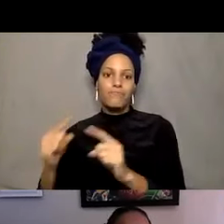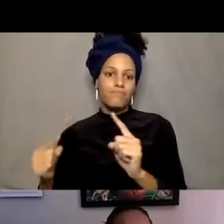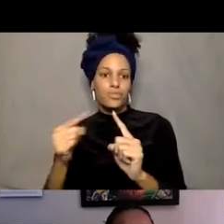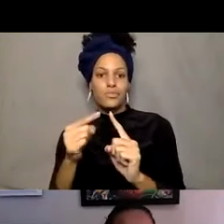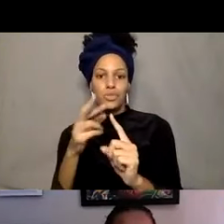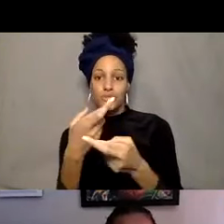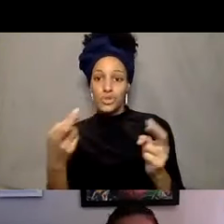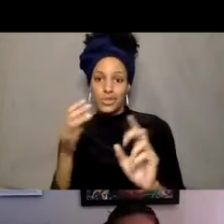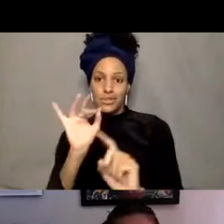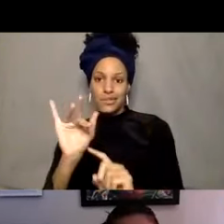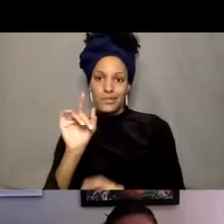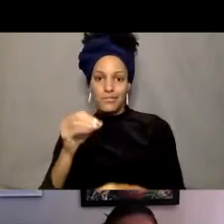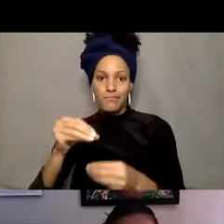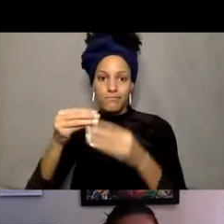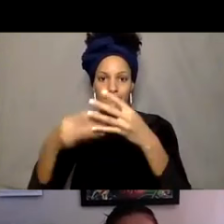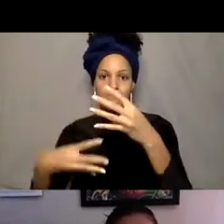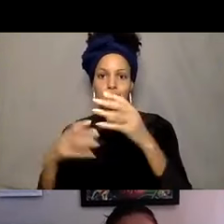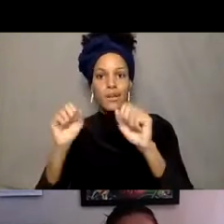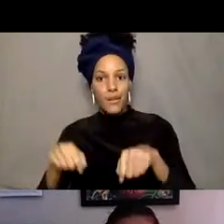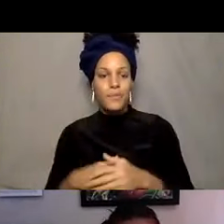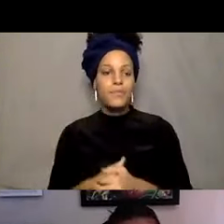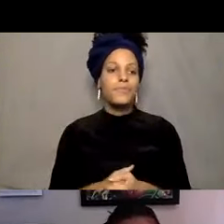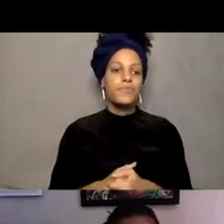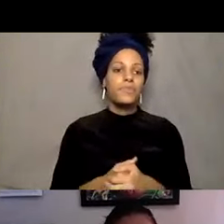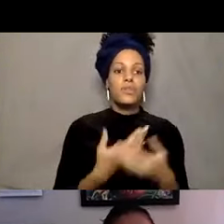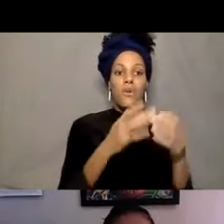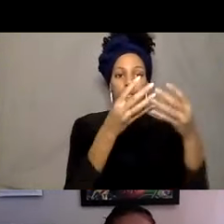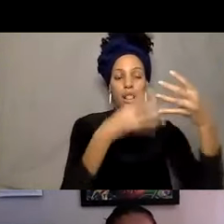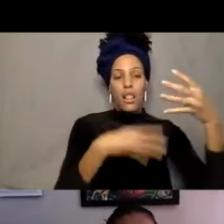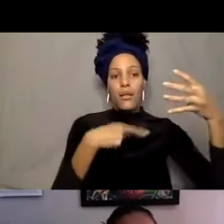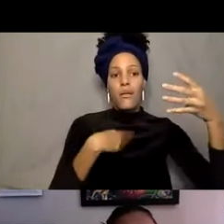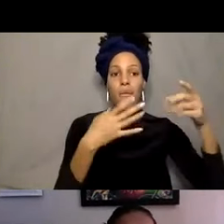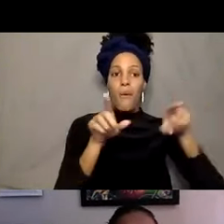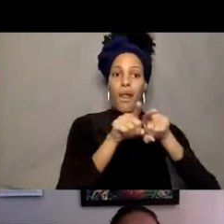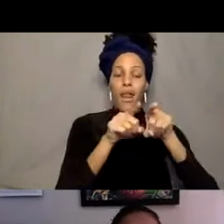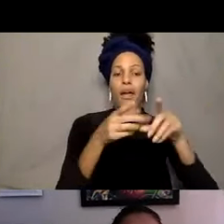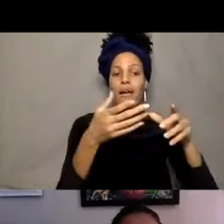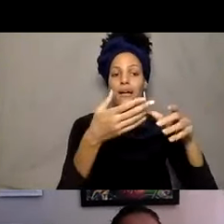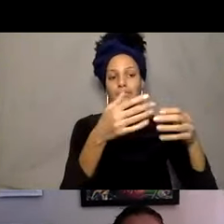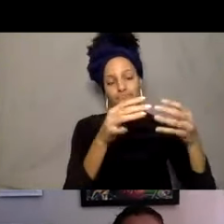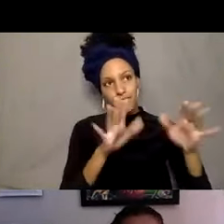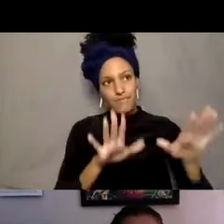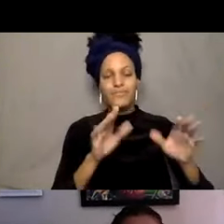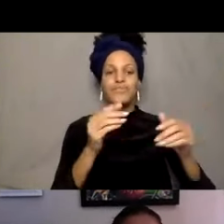Some online resources that we provide include templates, technical how-tos for the grant interface,